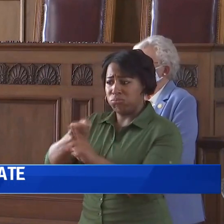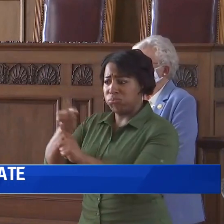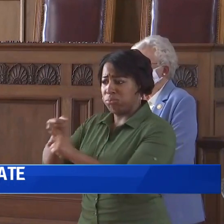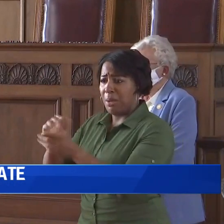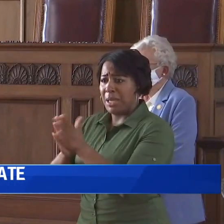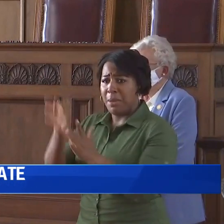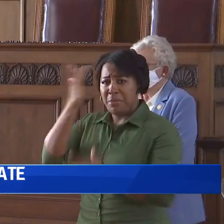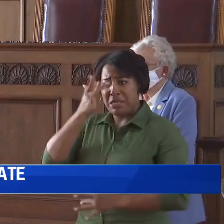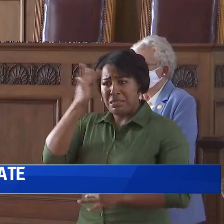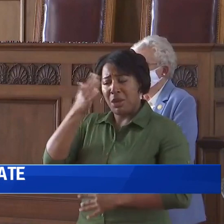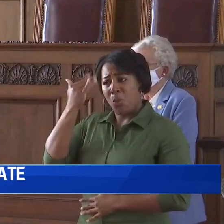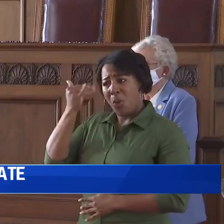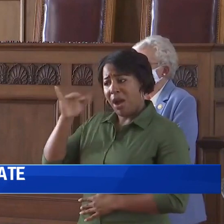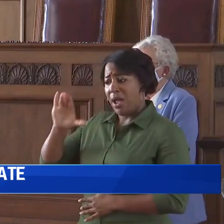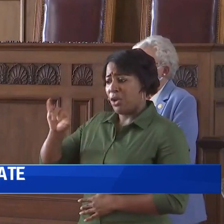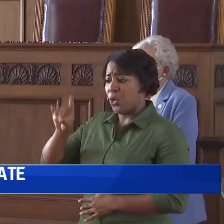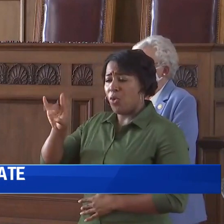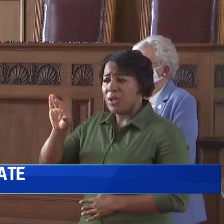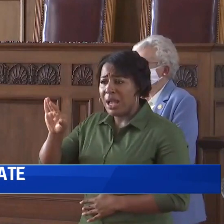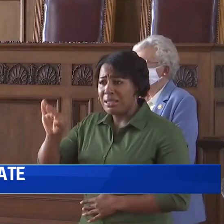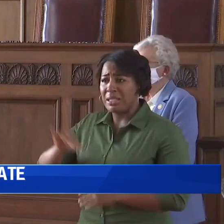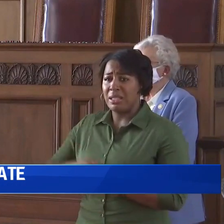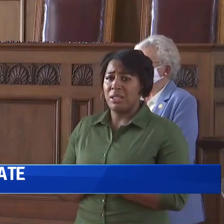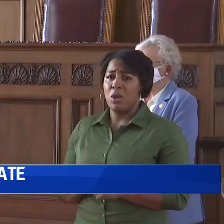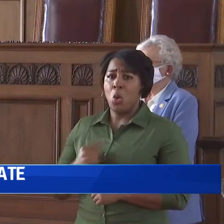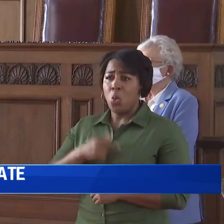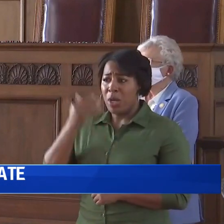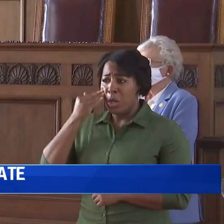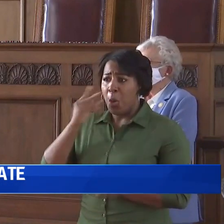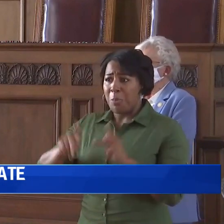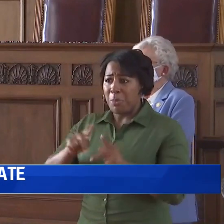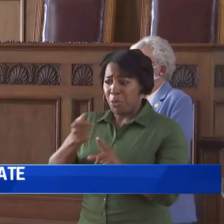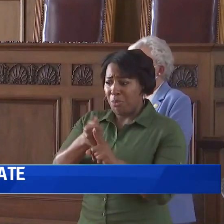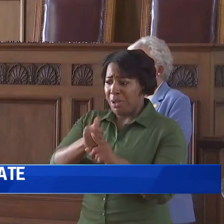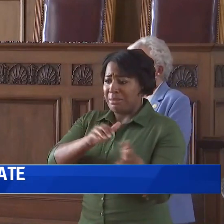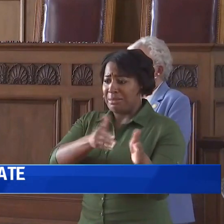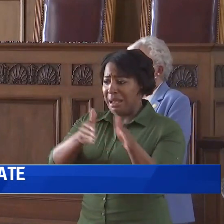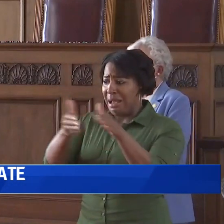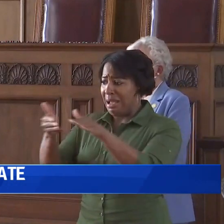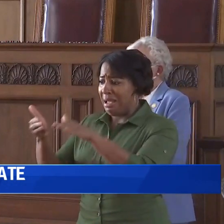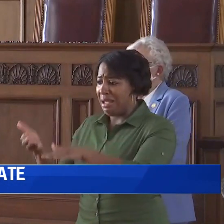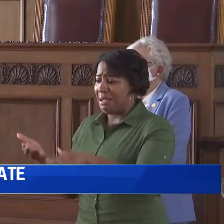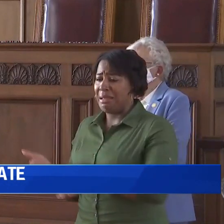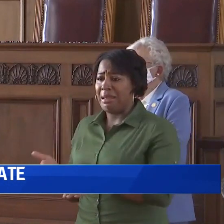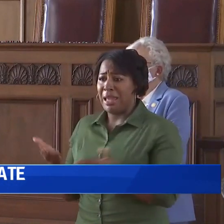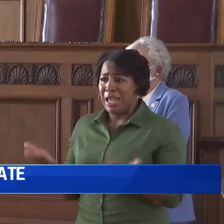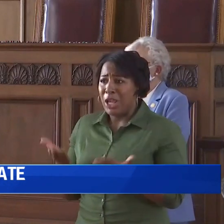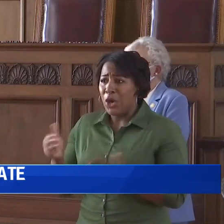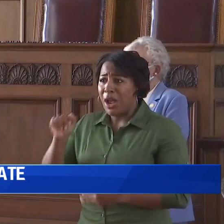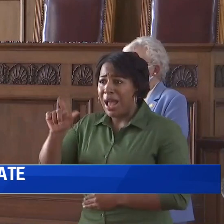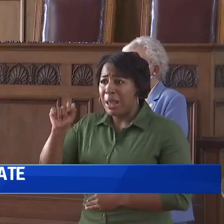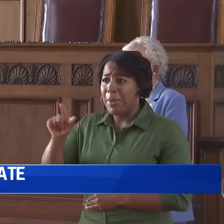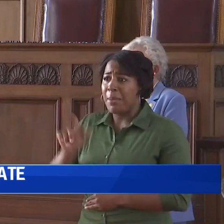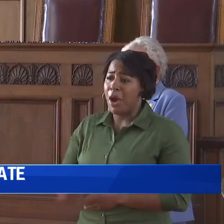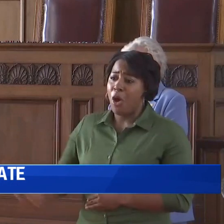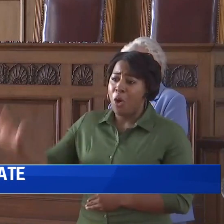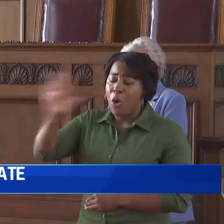COMPETITIONS ATHLETIC ACTIVITIES AND ATHLETIC GUIDLINES. DISTANCING SOCIAL OPEN WITH VENUES WILL BE ENTERTAINMENT THAT THIS MEANS THIS ORDER. CHANGES TO BEEN NO MAJOR THERE HAVE TO JULY 31ST. BEEN EXTENDED MAY 22 HAS